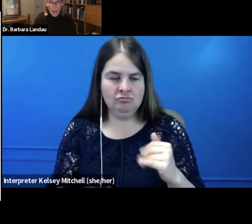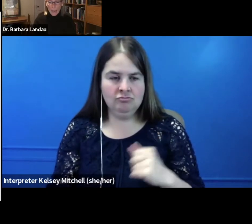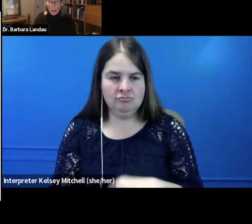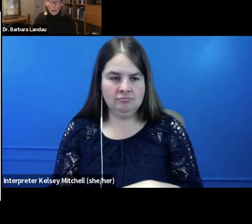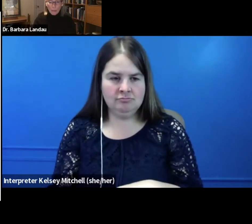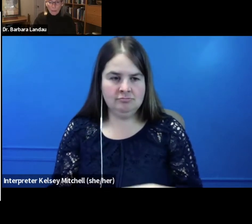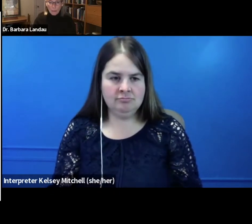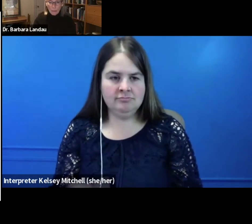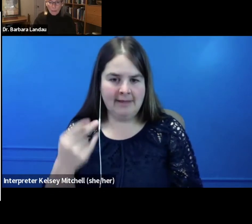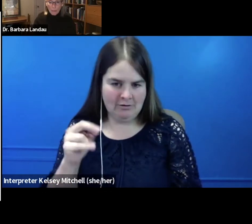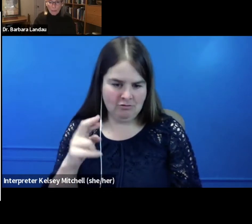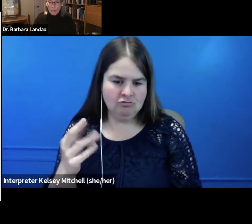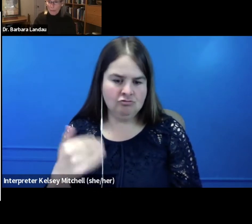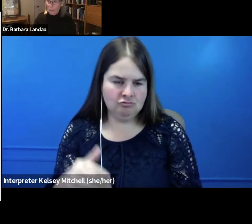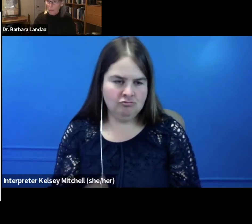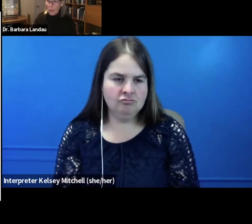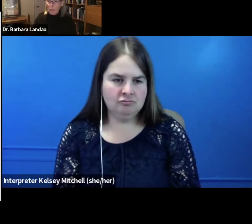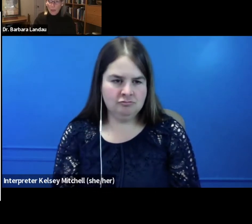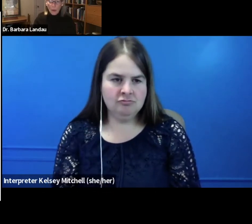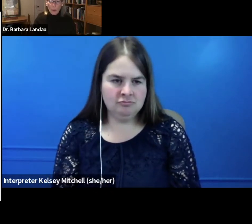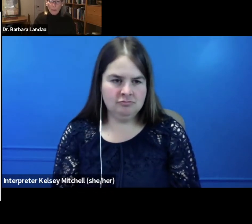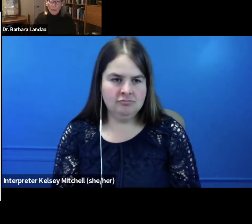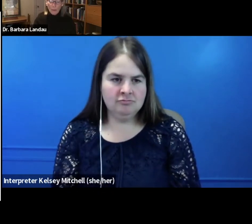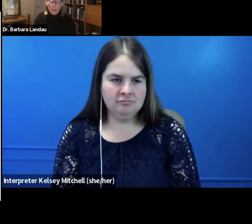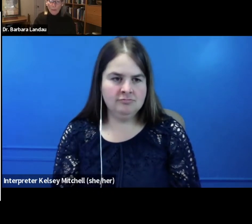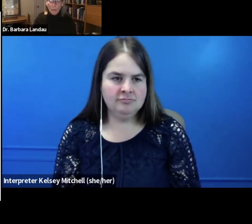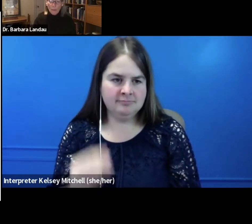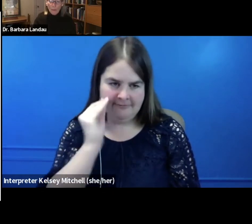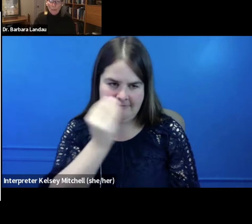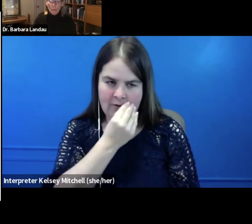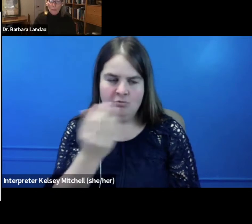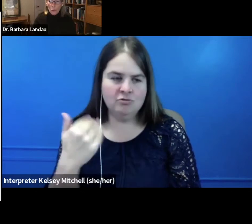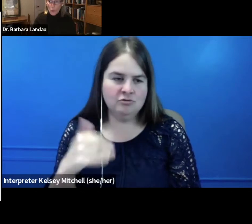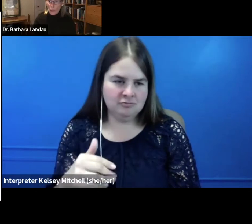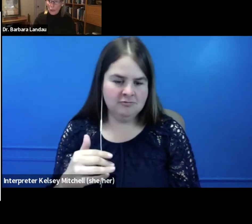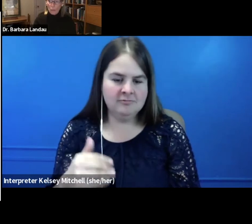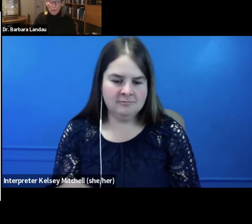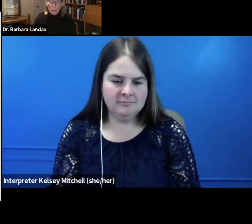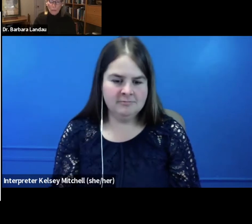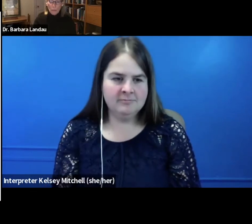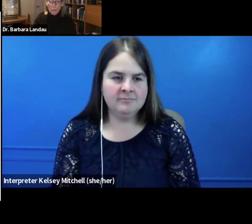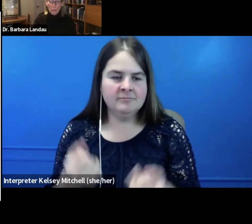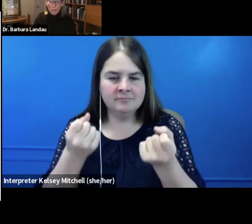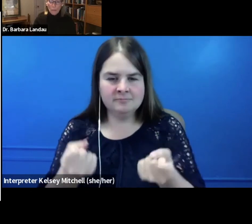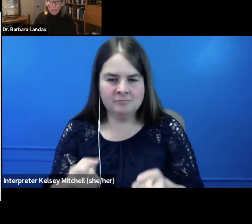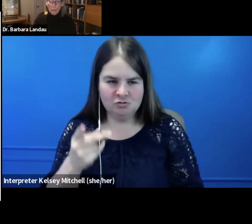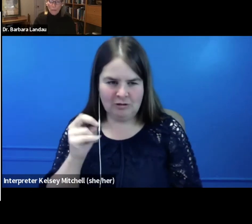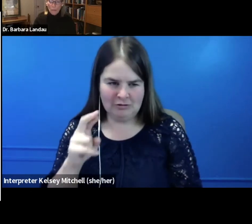hanger sunflower